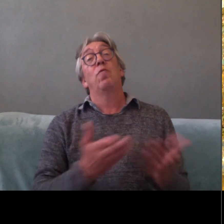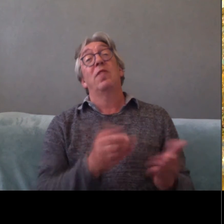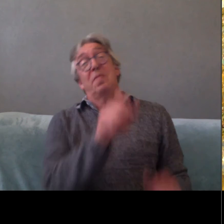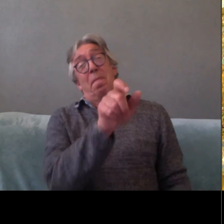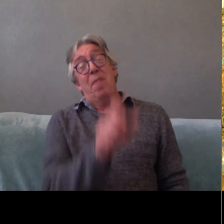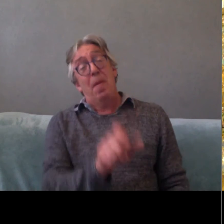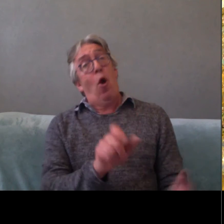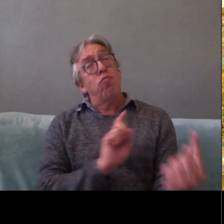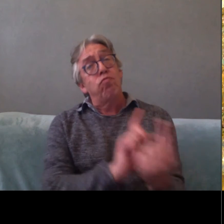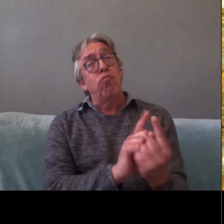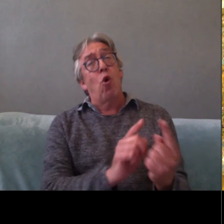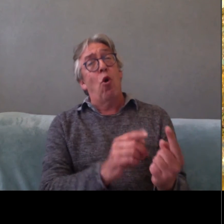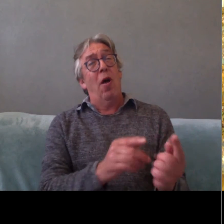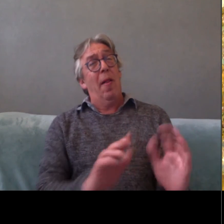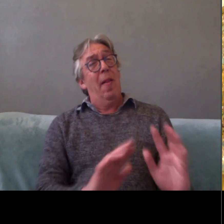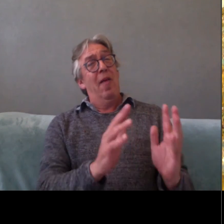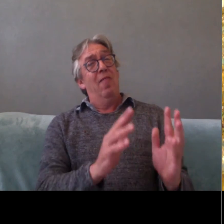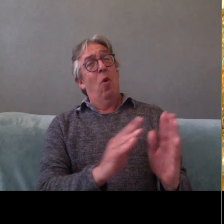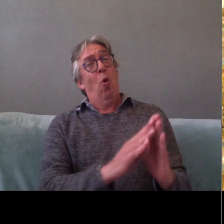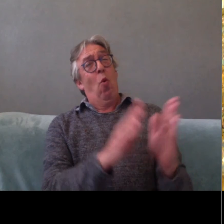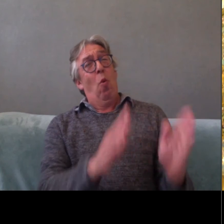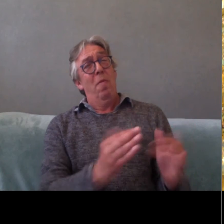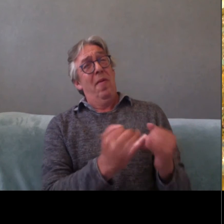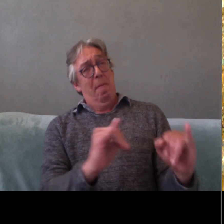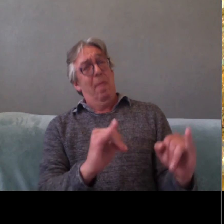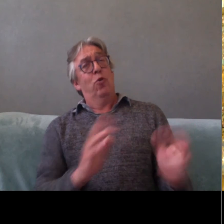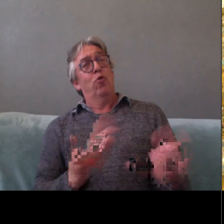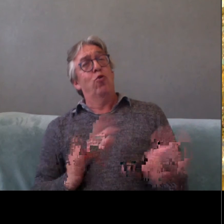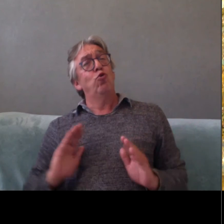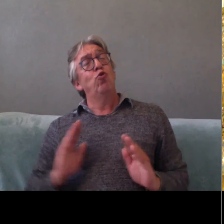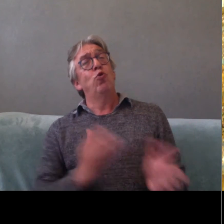The second question would be focusing on Maria and Gunta.